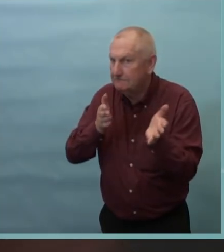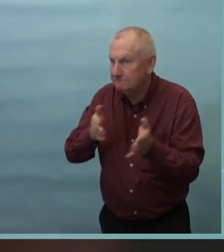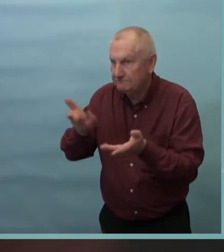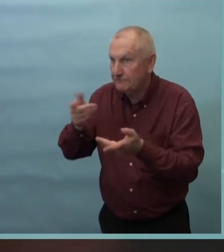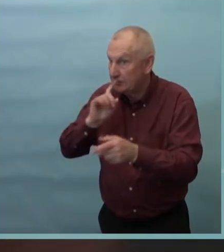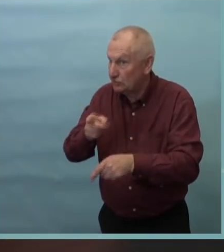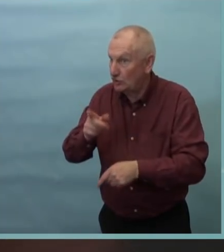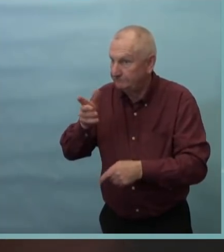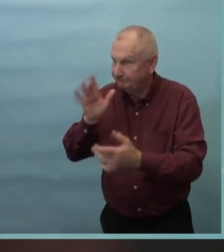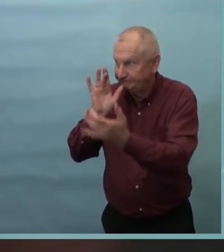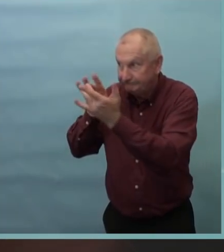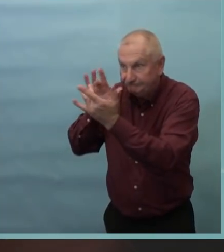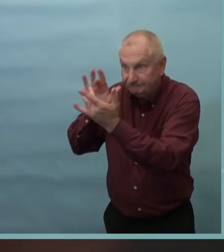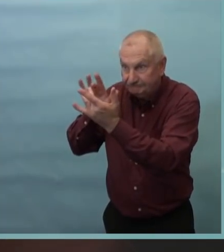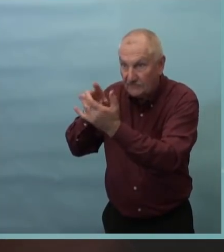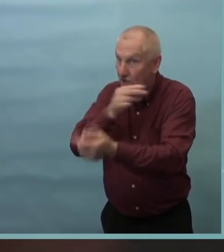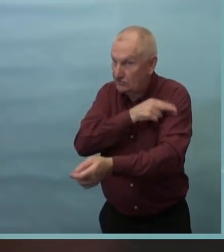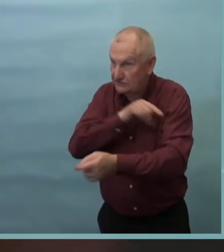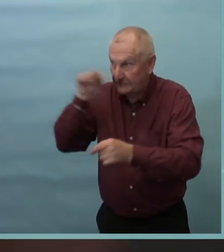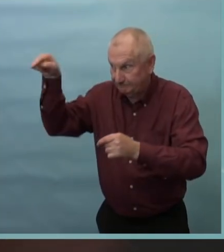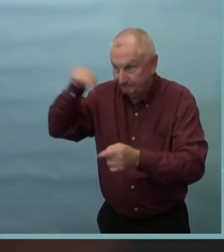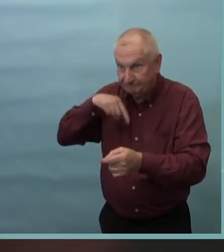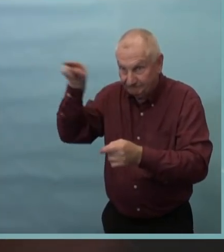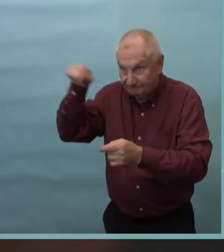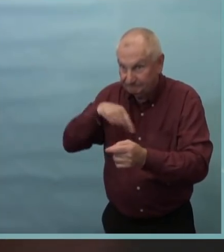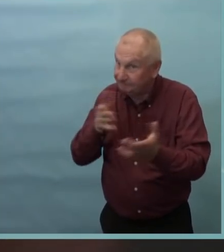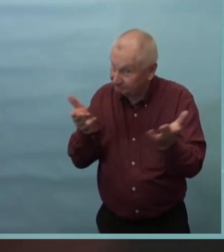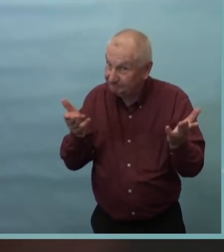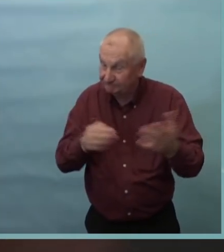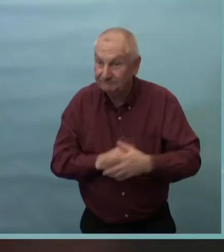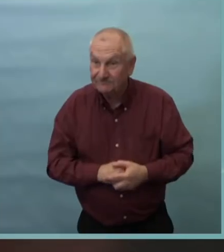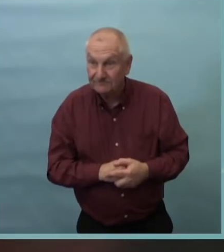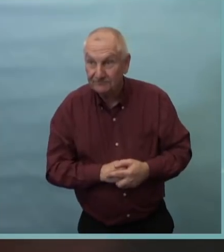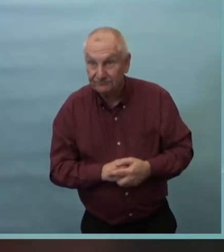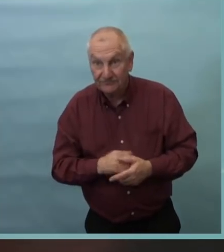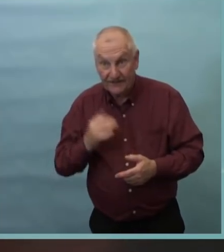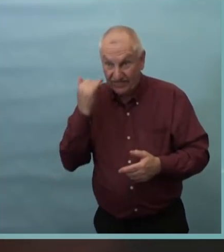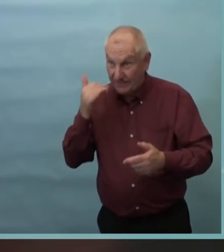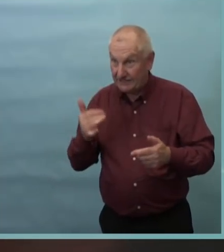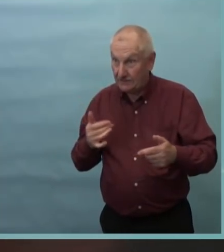conversations happen every week multiple times a week and we're committed to